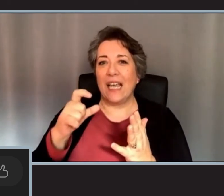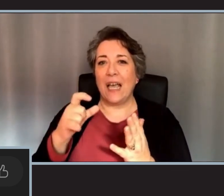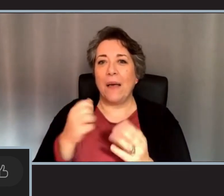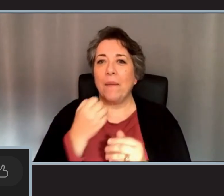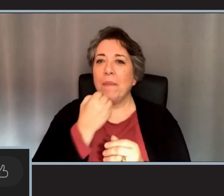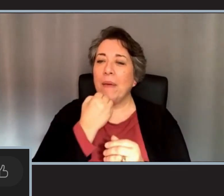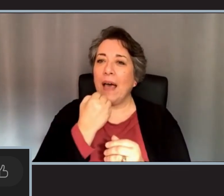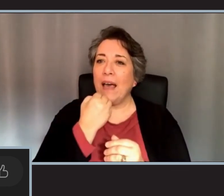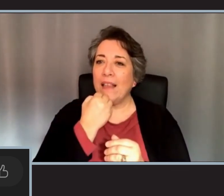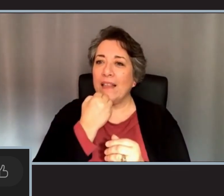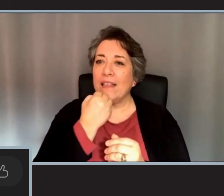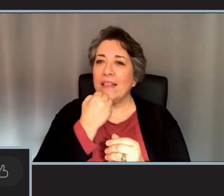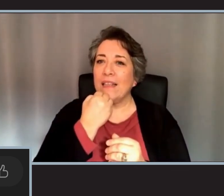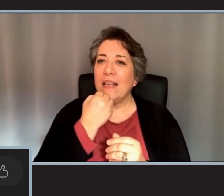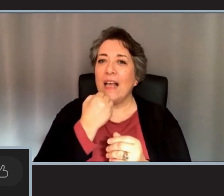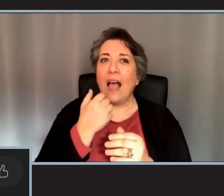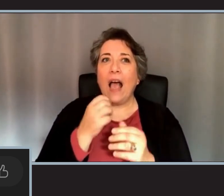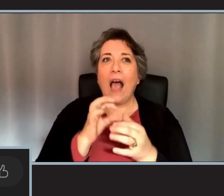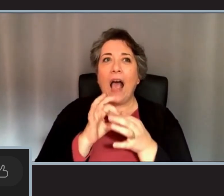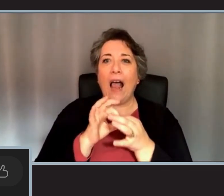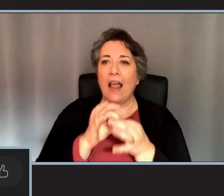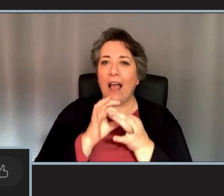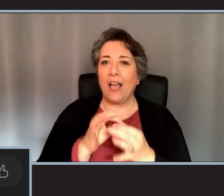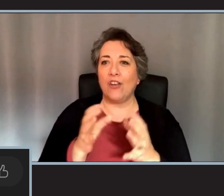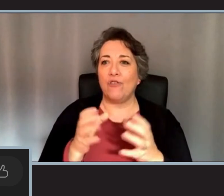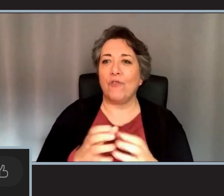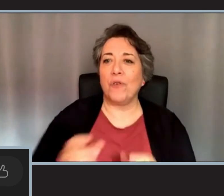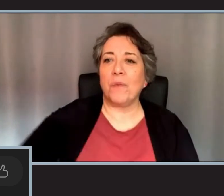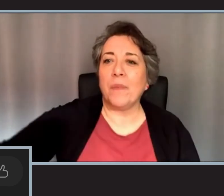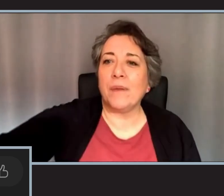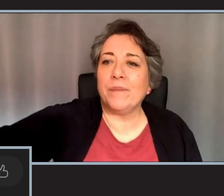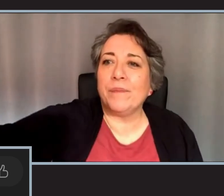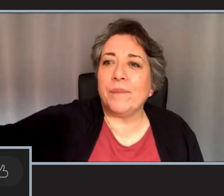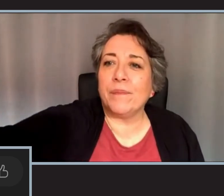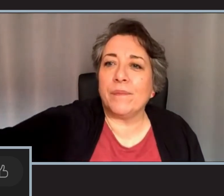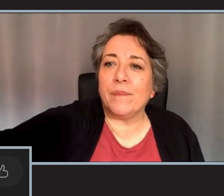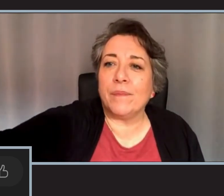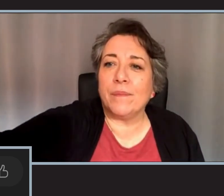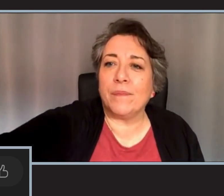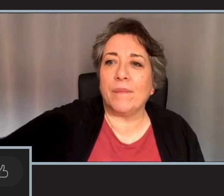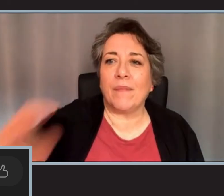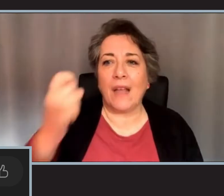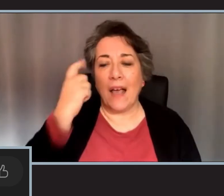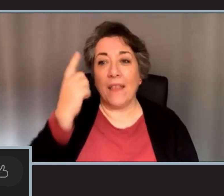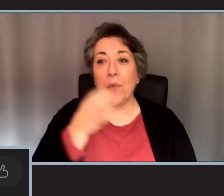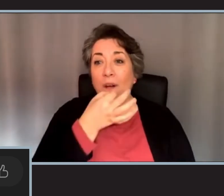colleagues, Luke, is in there as well. I think we've only got a few seconds left.